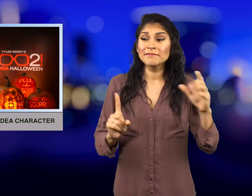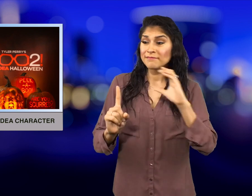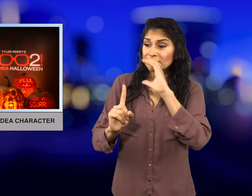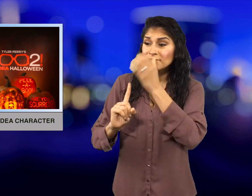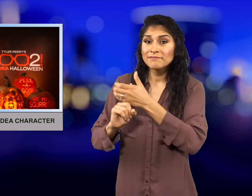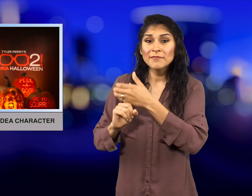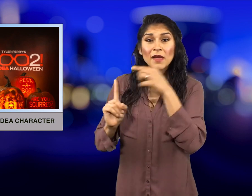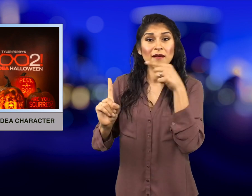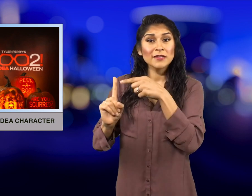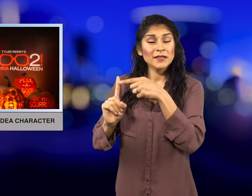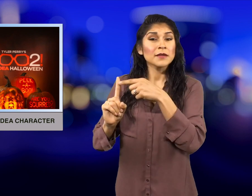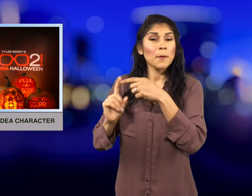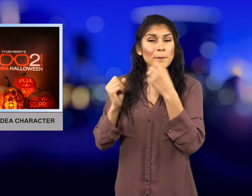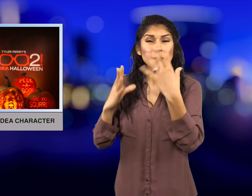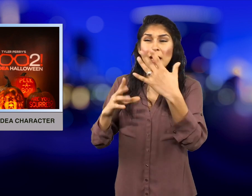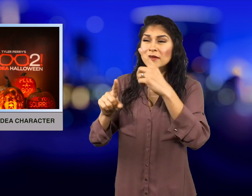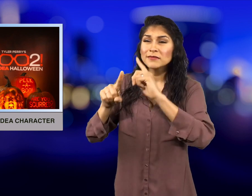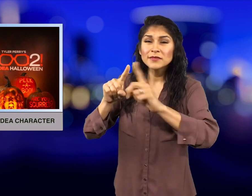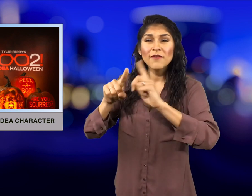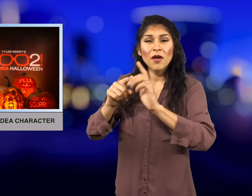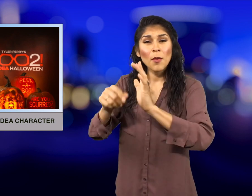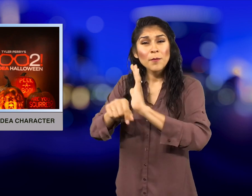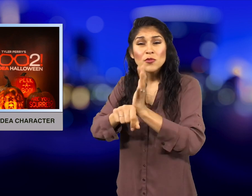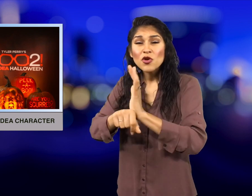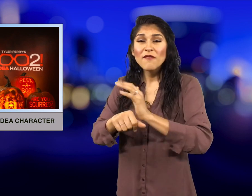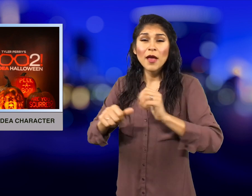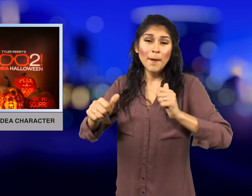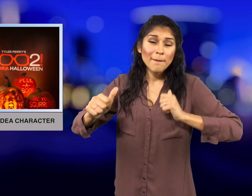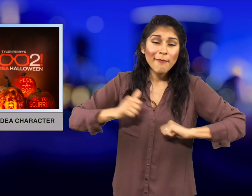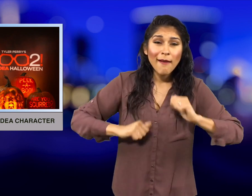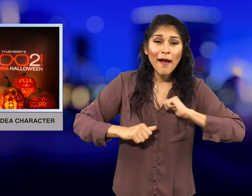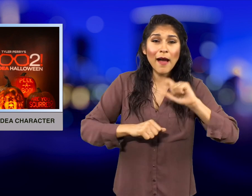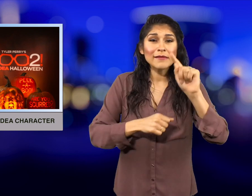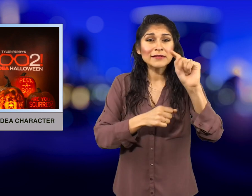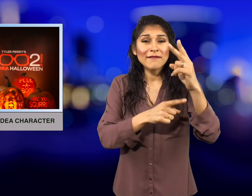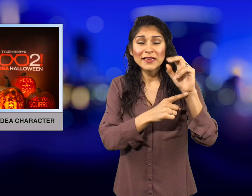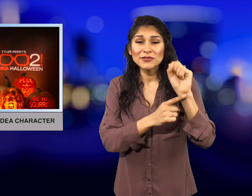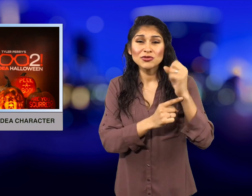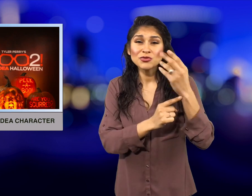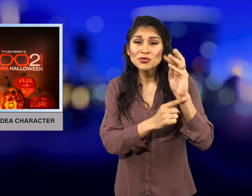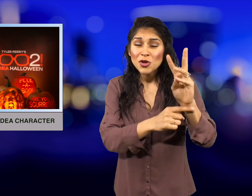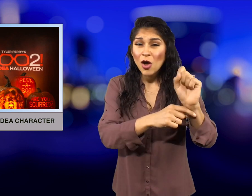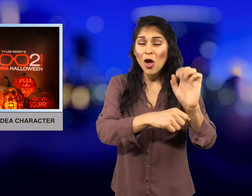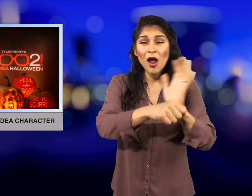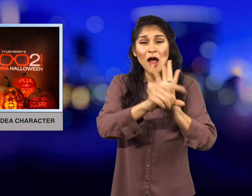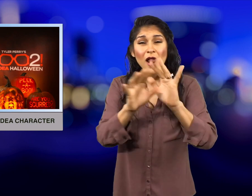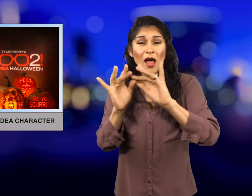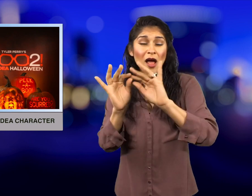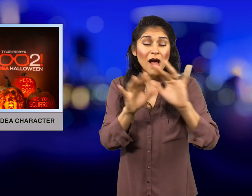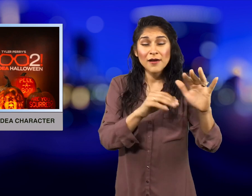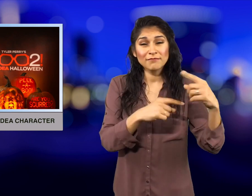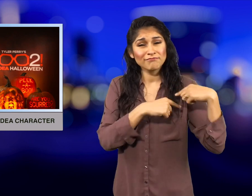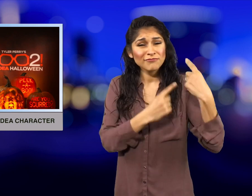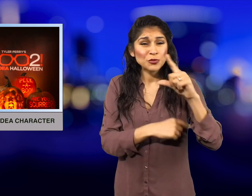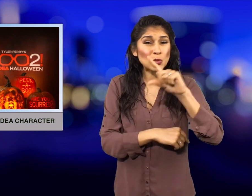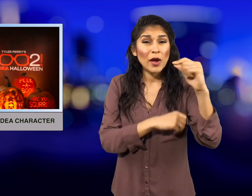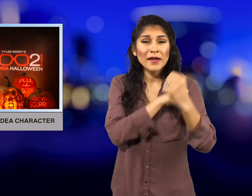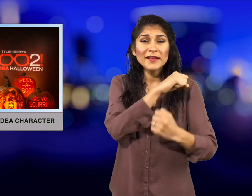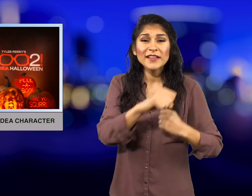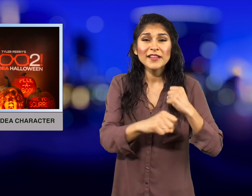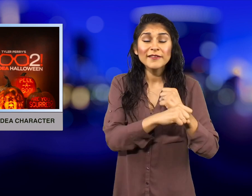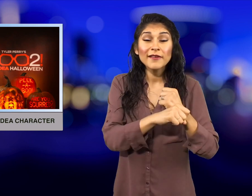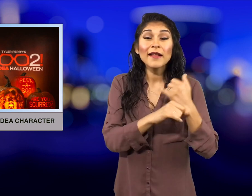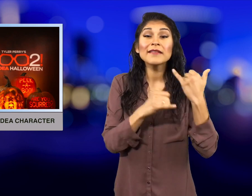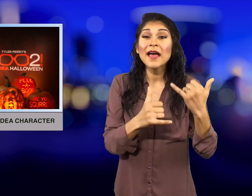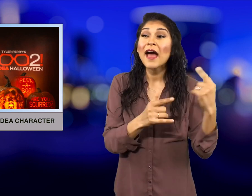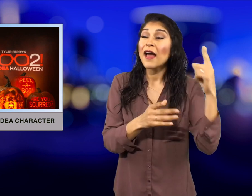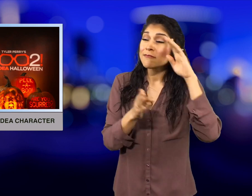Perry has been playing Madea in dozens of movies, plays and TV appearances for 20 years.